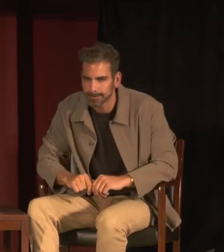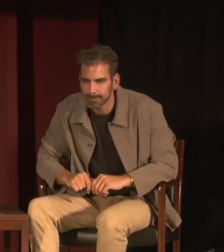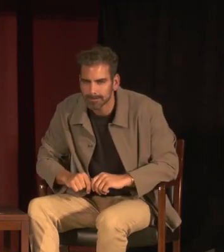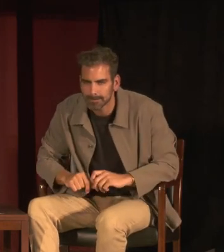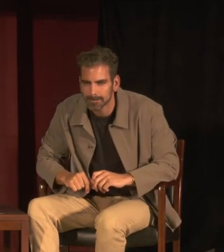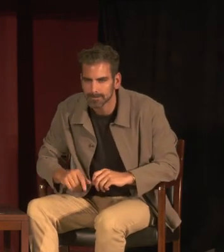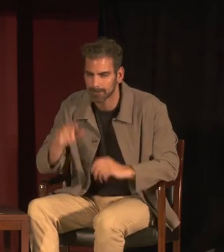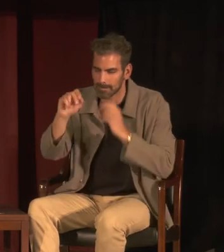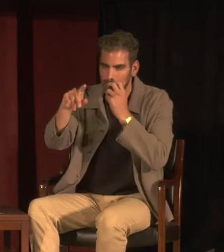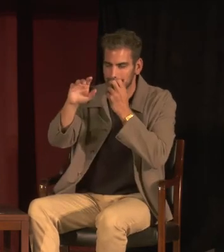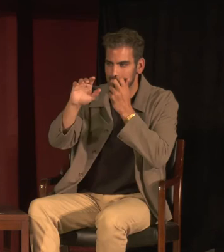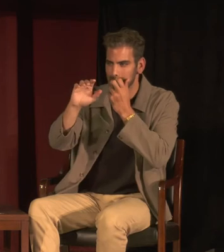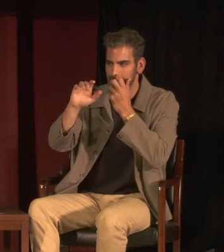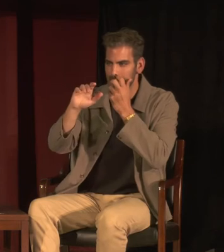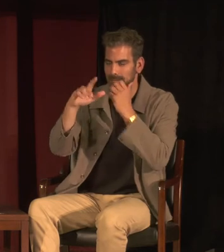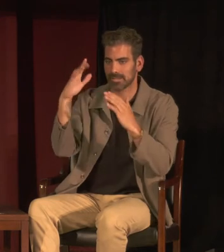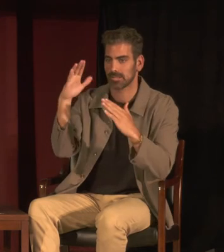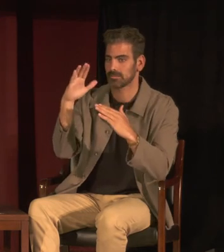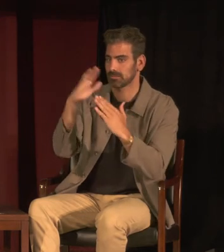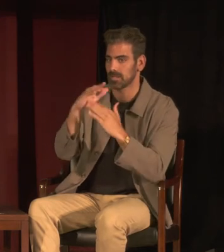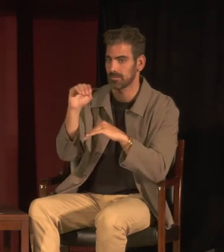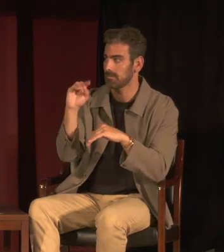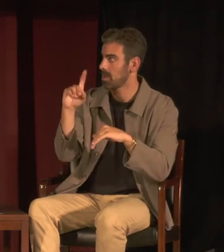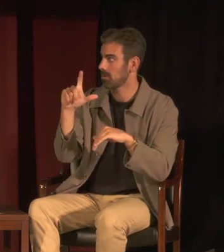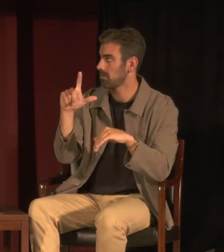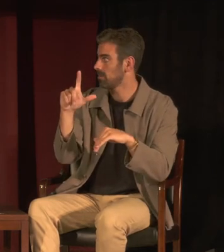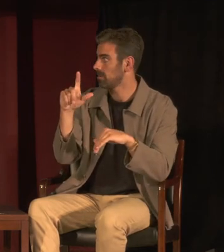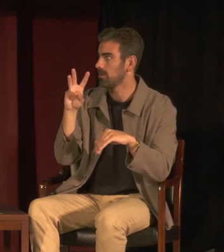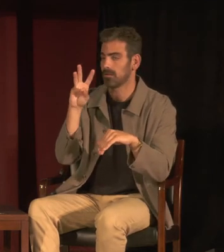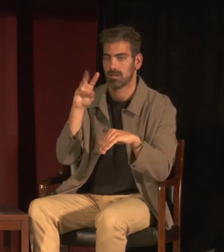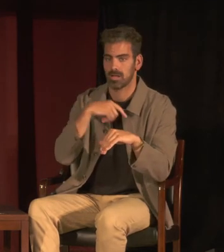So how long between the two shows did you have to keep it secret before you were able to tell people that you were on those shows?